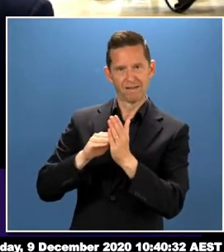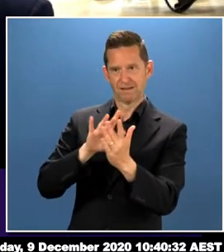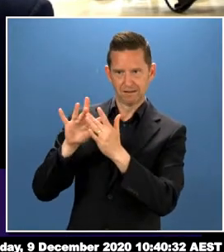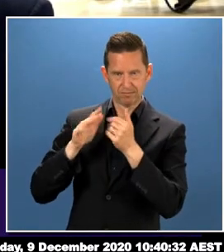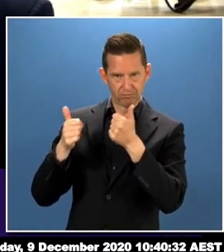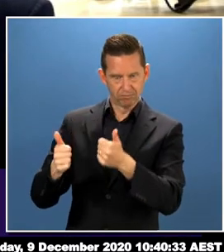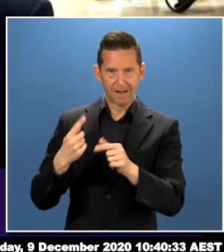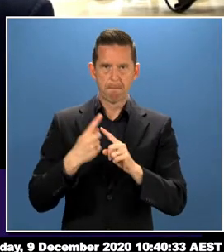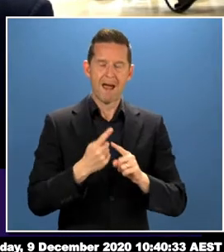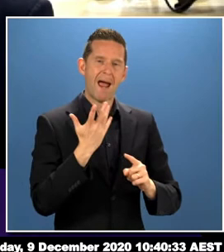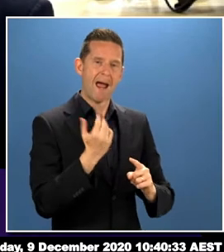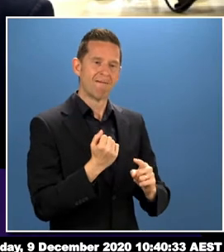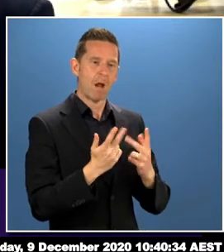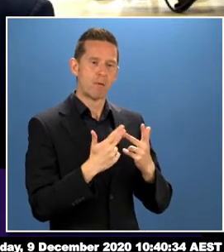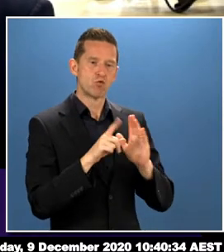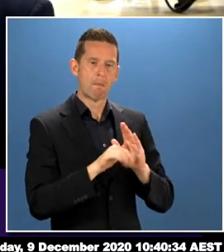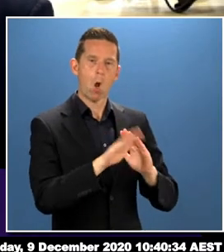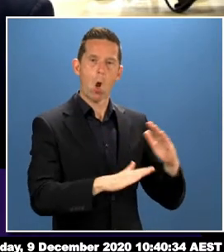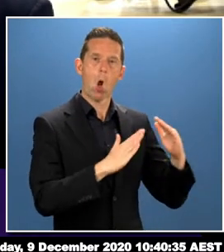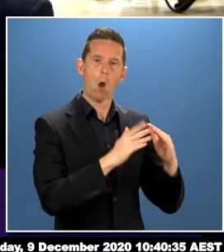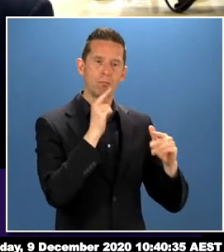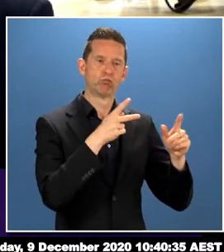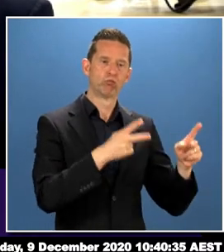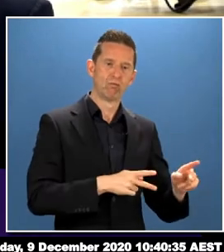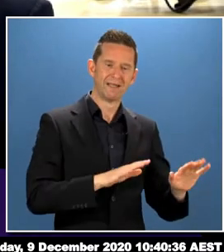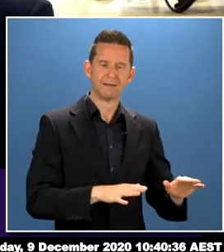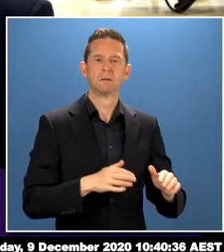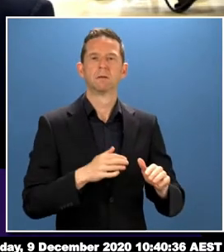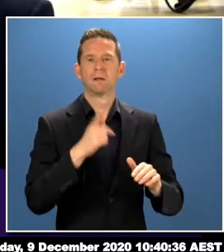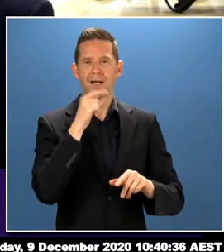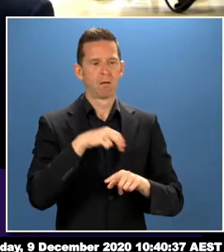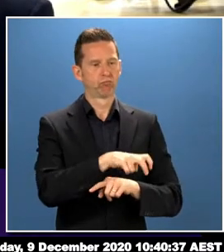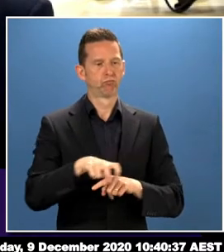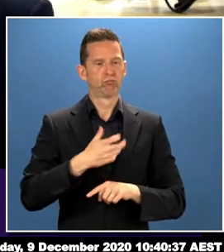physical opportunity to rest and, you know, moving around my apartment